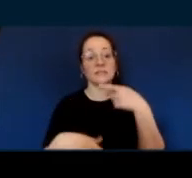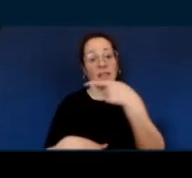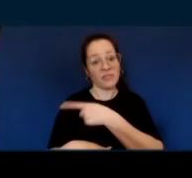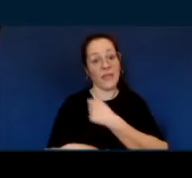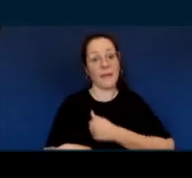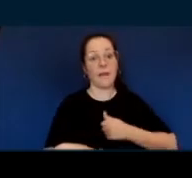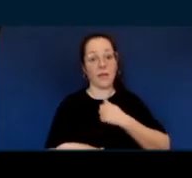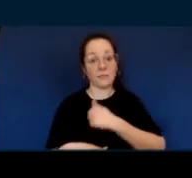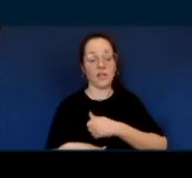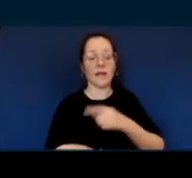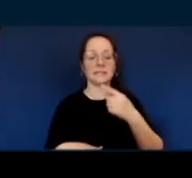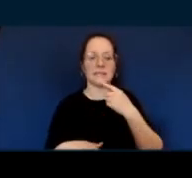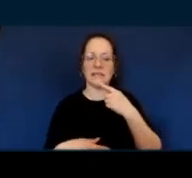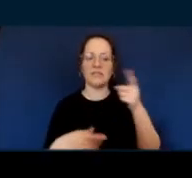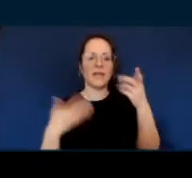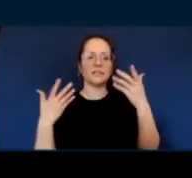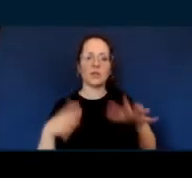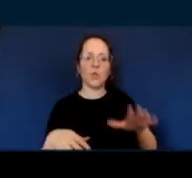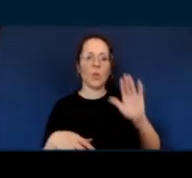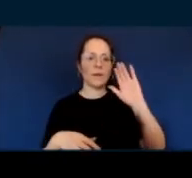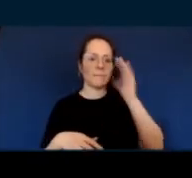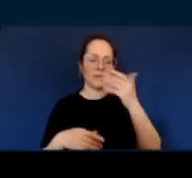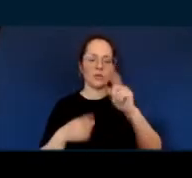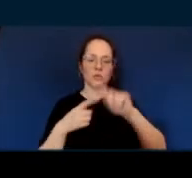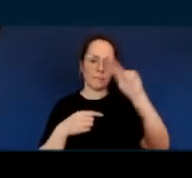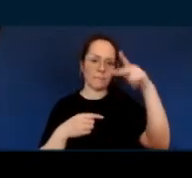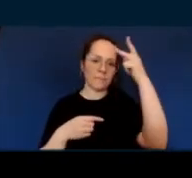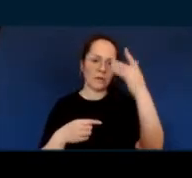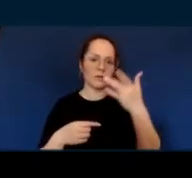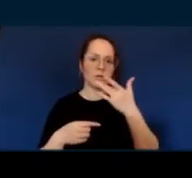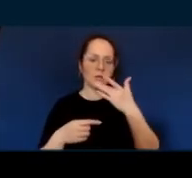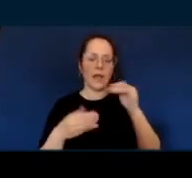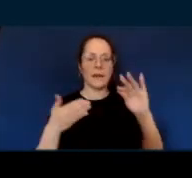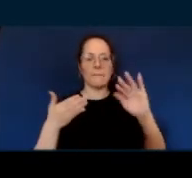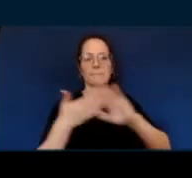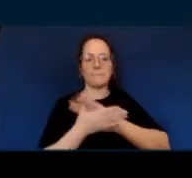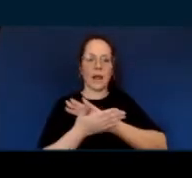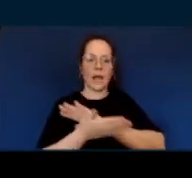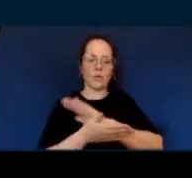THAT DID THE NONAPOPTOTIC WANT TO APPEAR PARTINISON AND THEY BLURTED OUT THE WORDS VARMIS